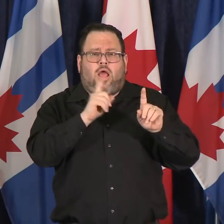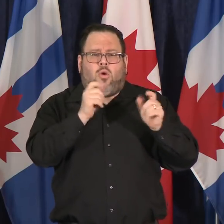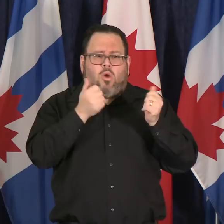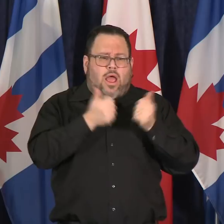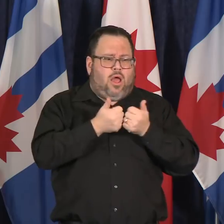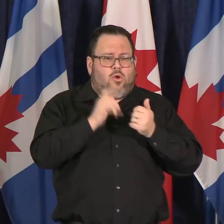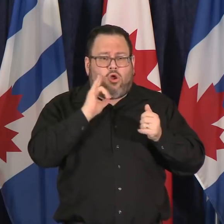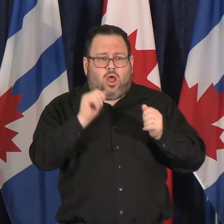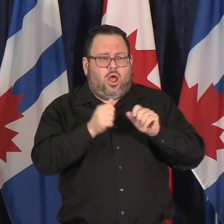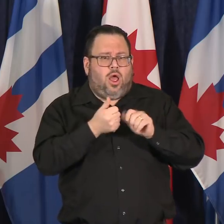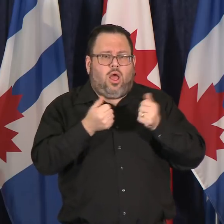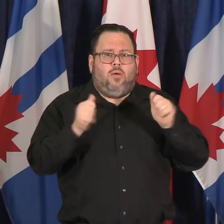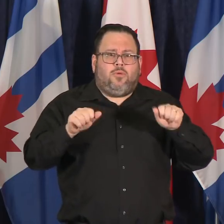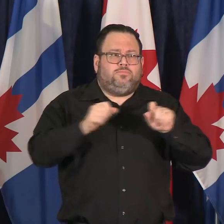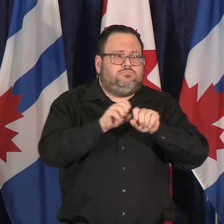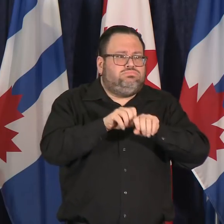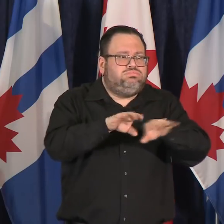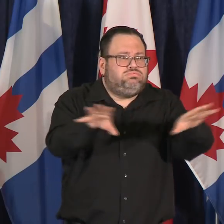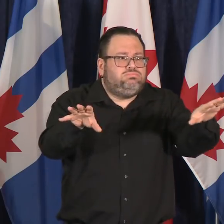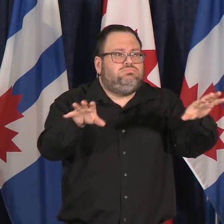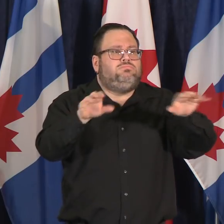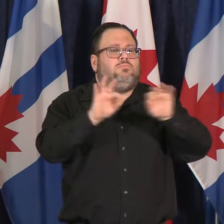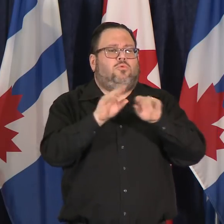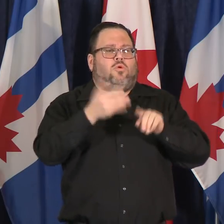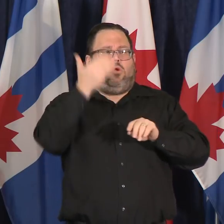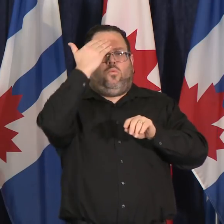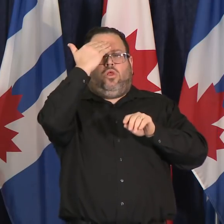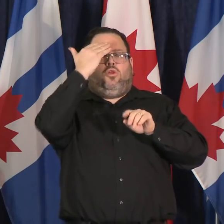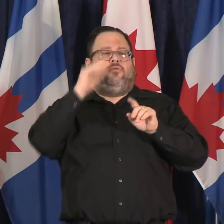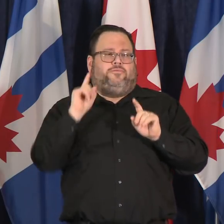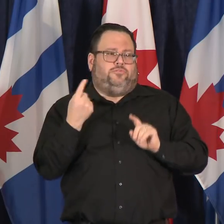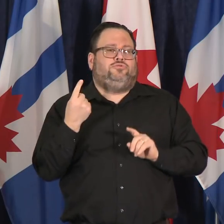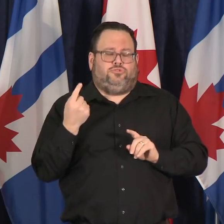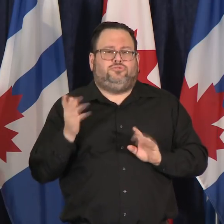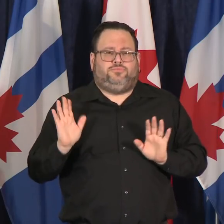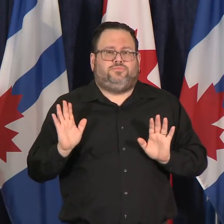diagnosis and the isolation of that individual so in that particular case